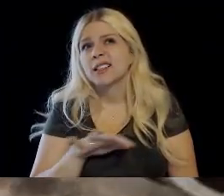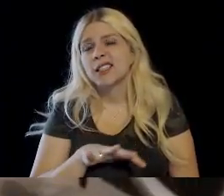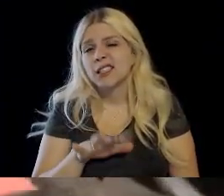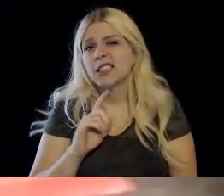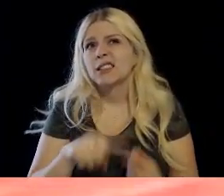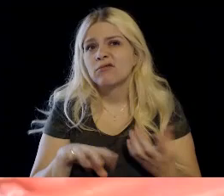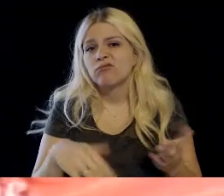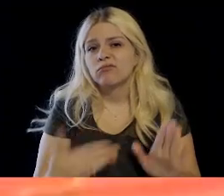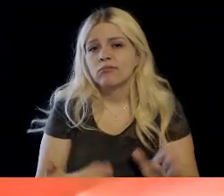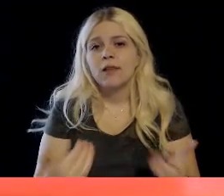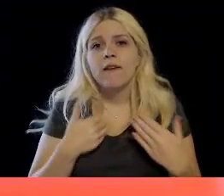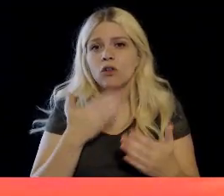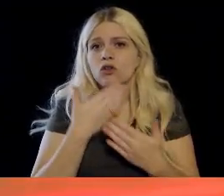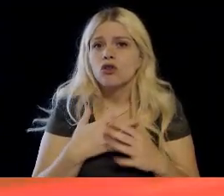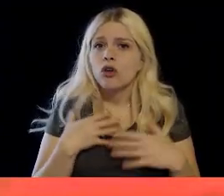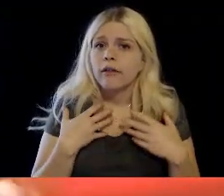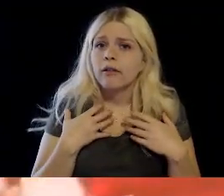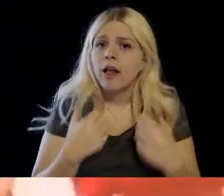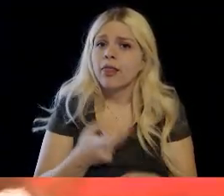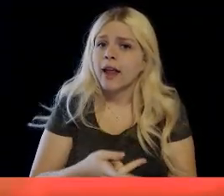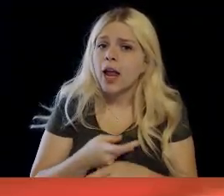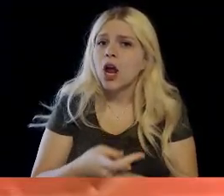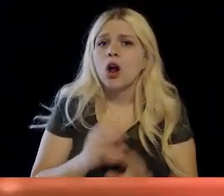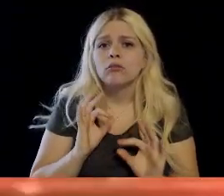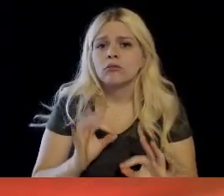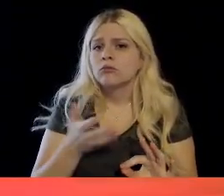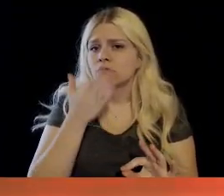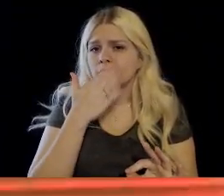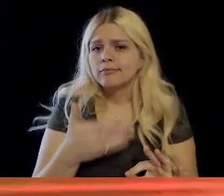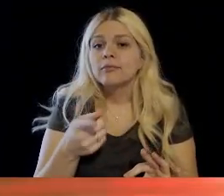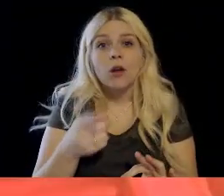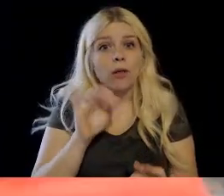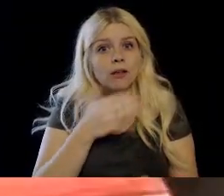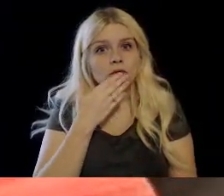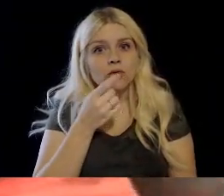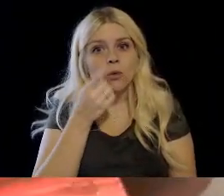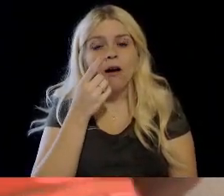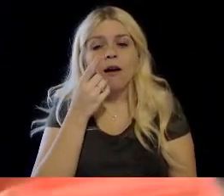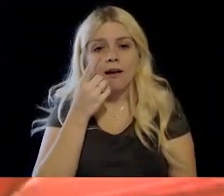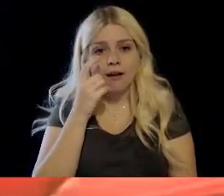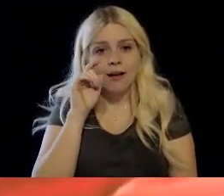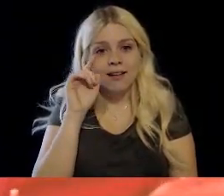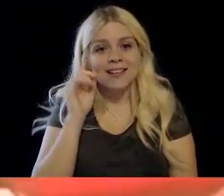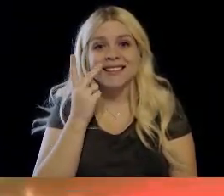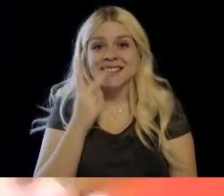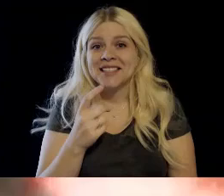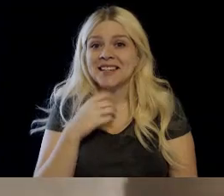Erica: Oh, that's a good one! That's a good one. Another little piece of grass there for